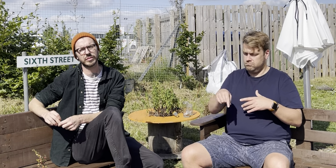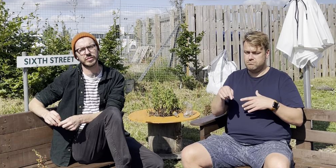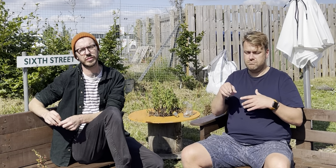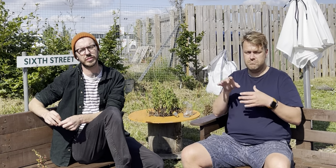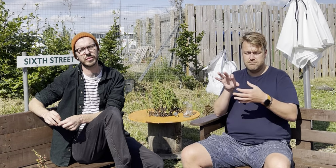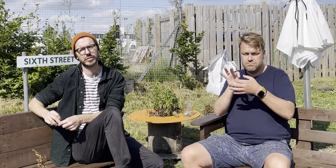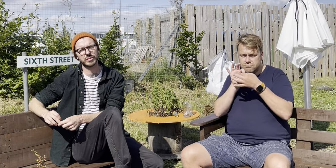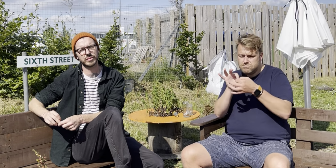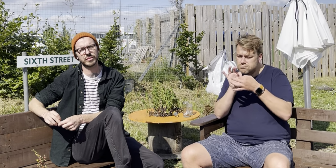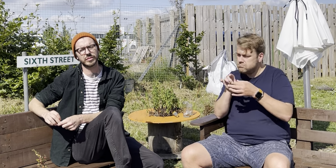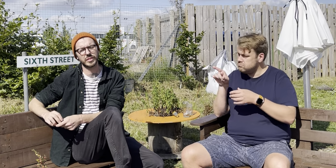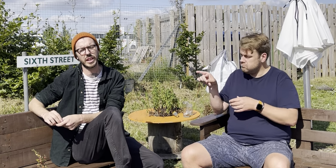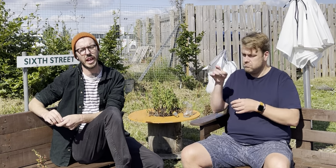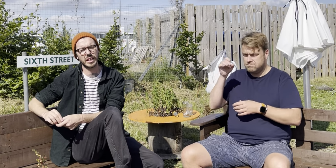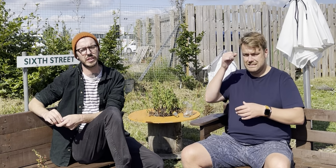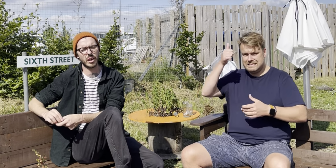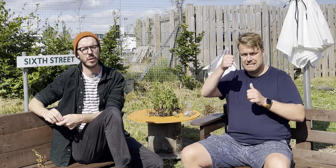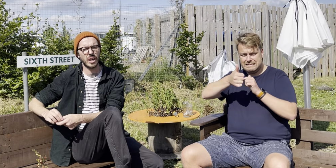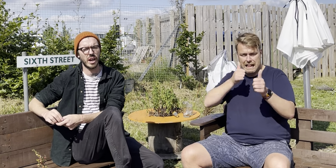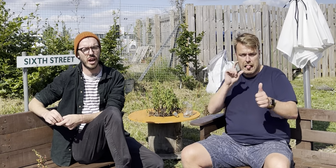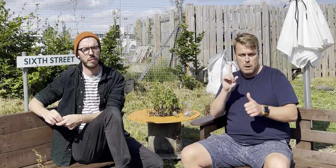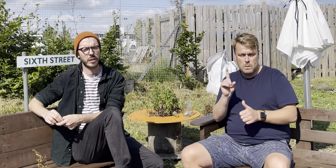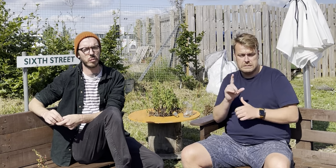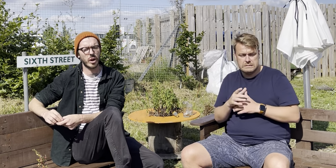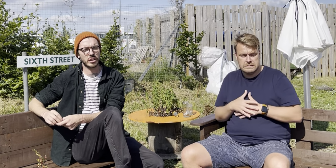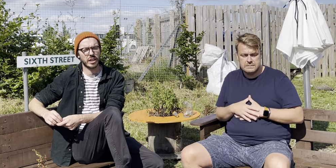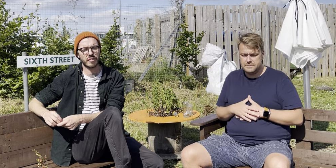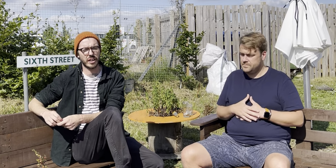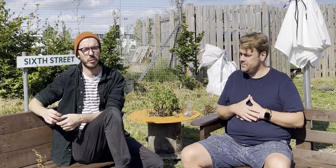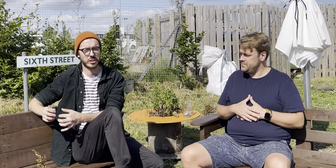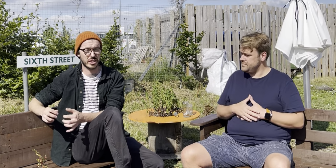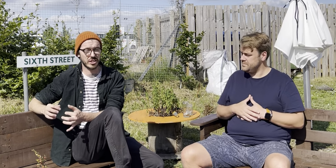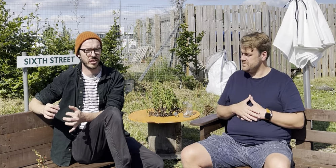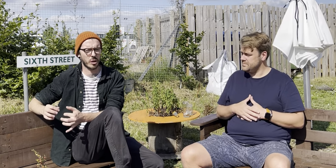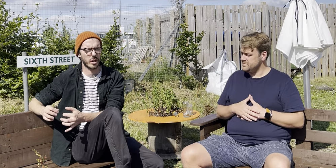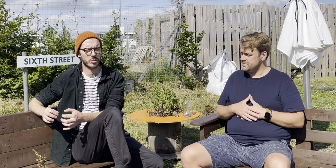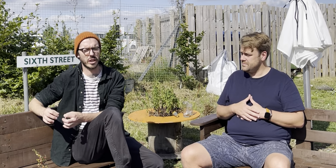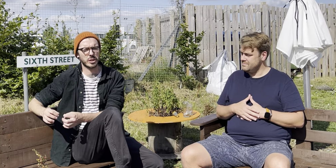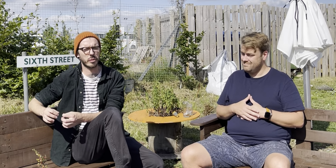bringing to galatea yes so um well if anyone doesn't know wild works we're